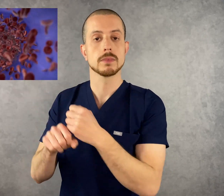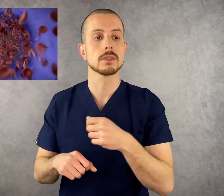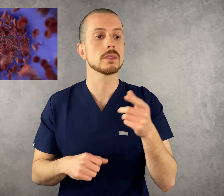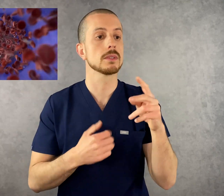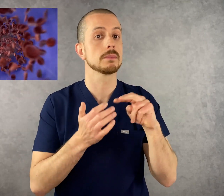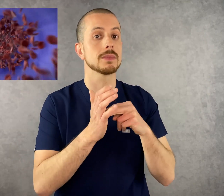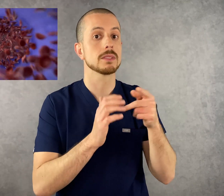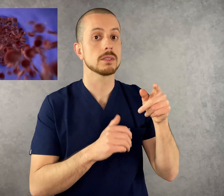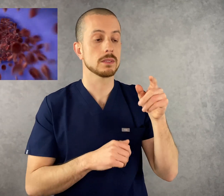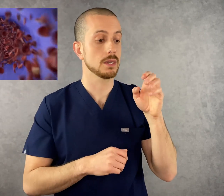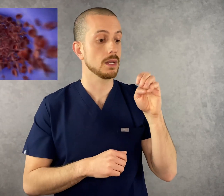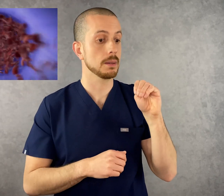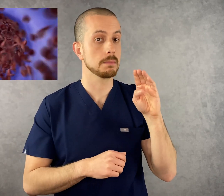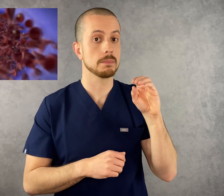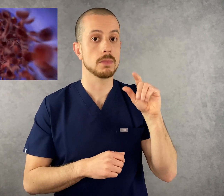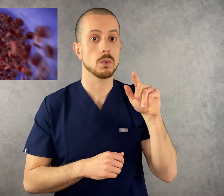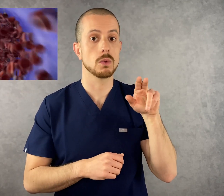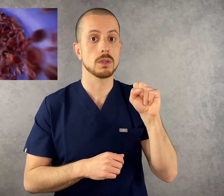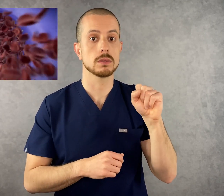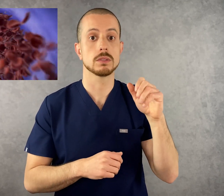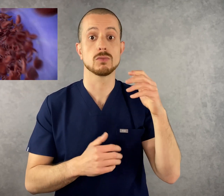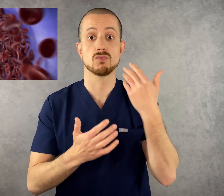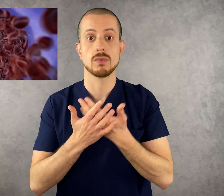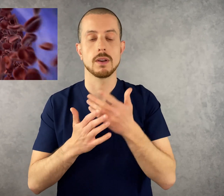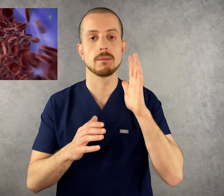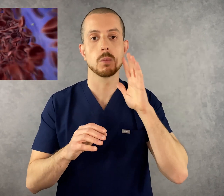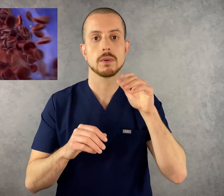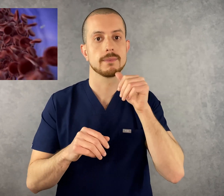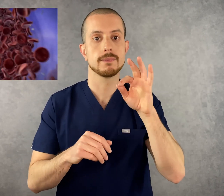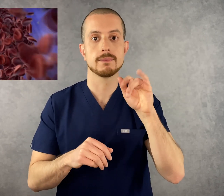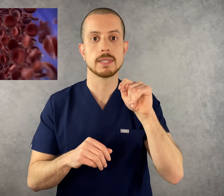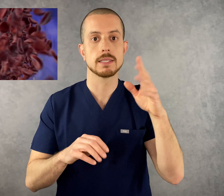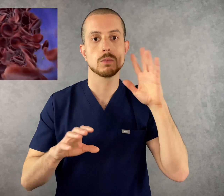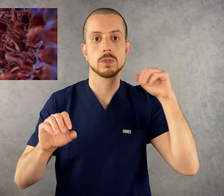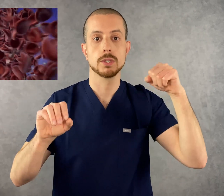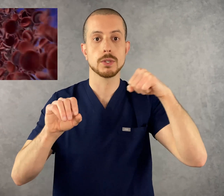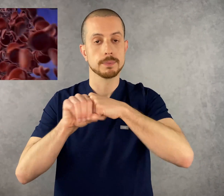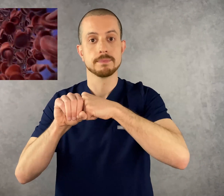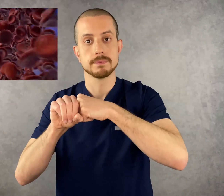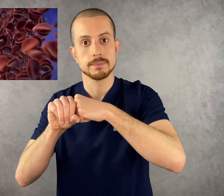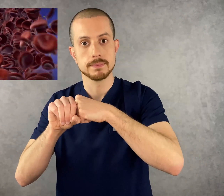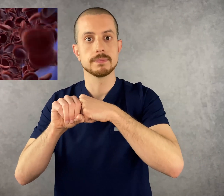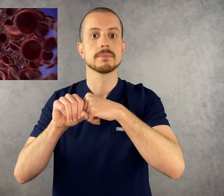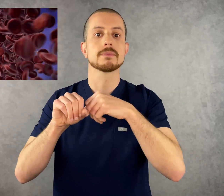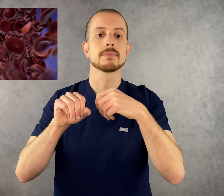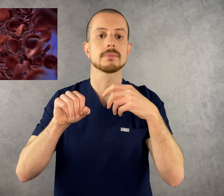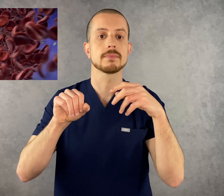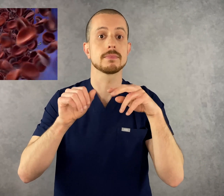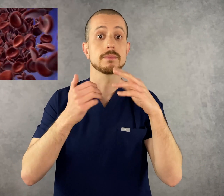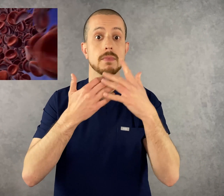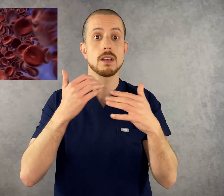This means that when the embolus reaches that point, it will not fit. It will lodge into the vessel, completely blocking